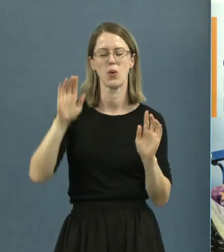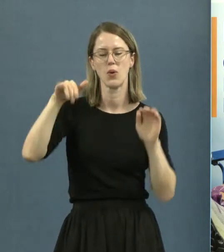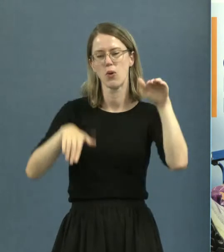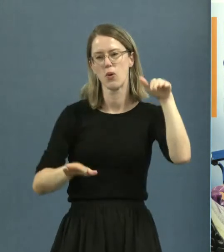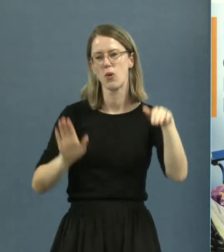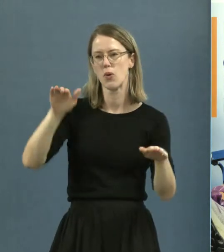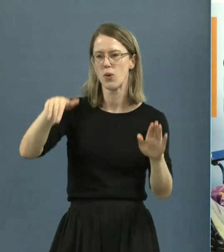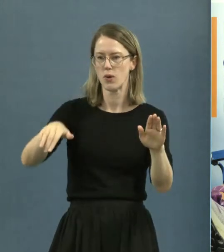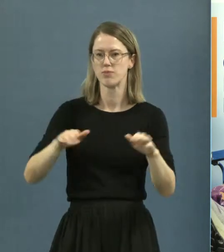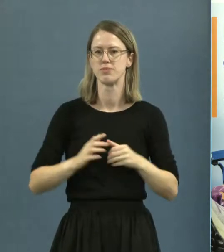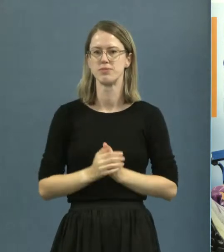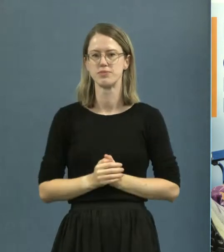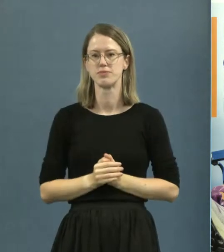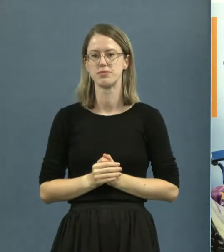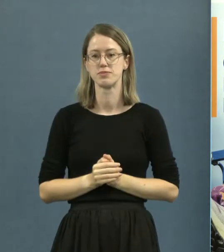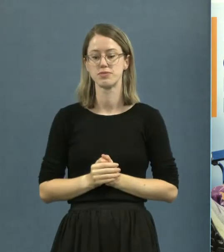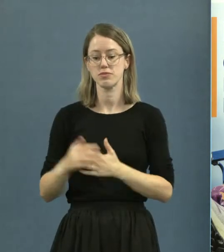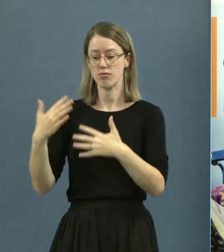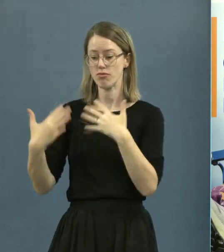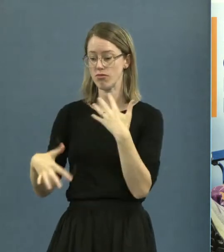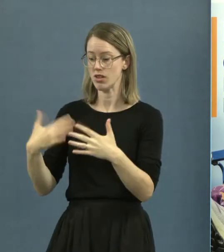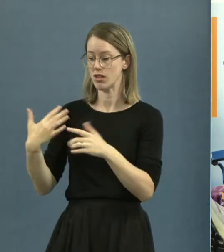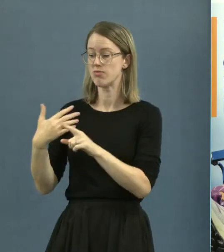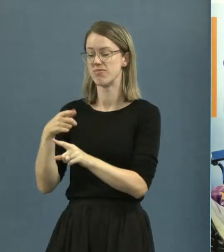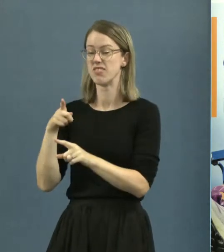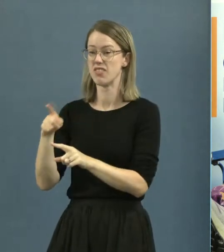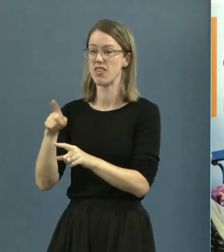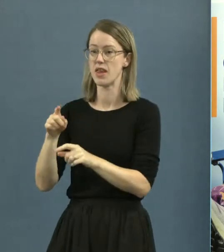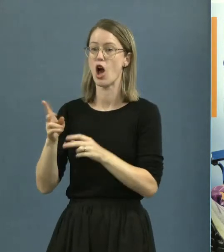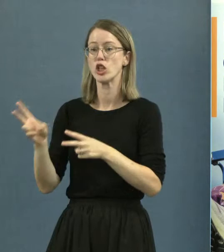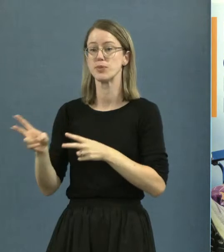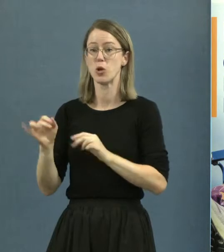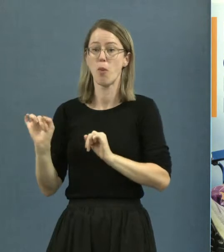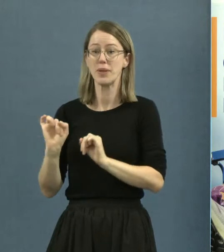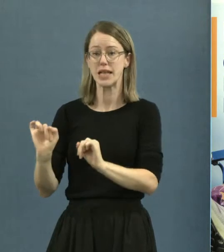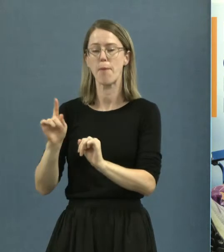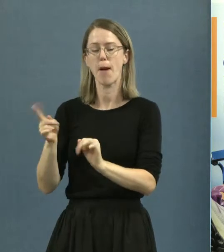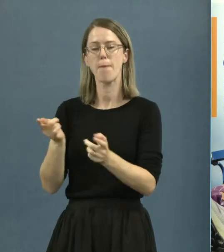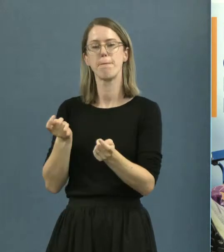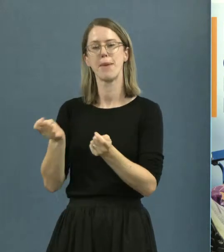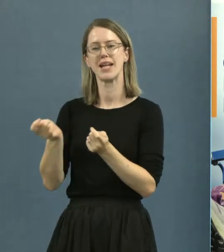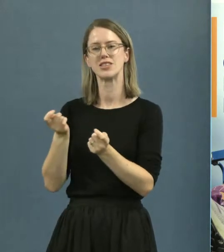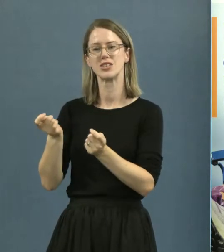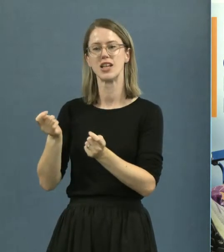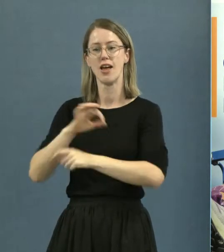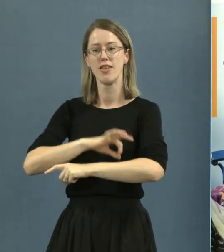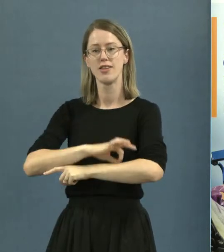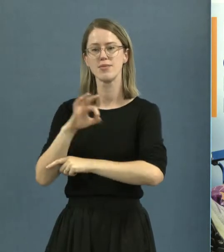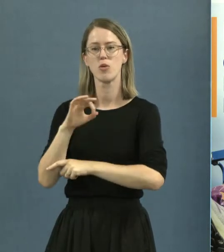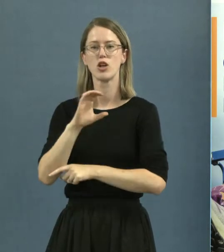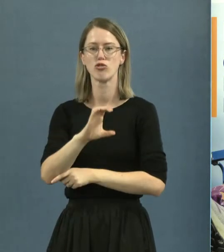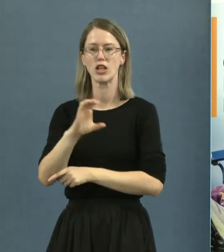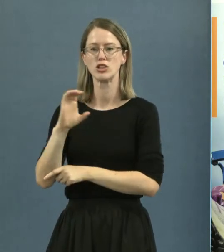Now, Canterbury District Health Board does report that their hospitals are busy but they're